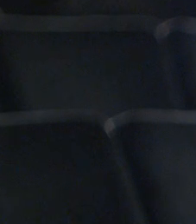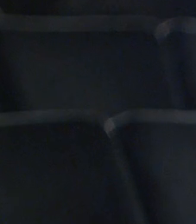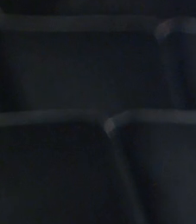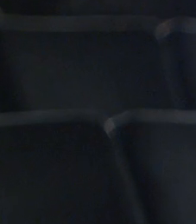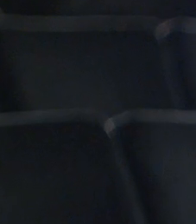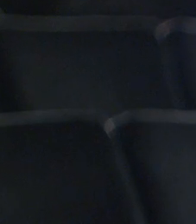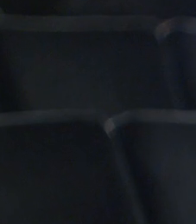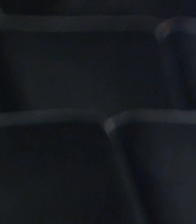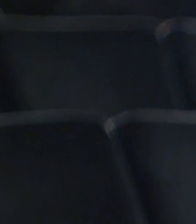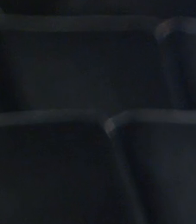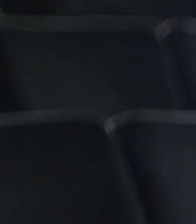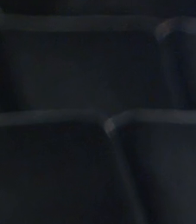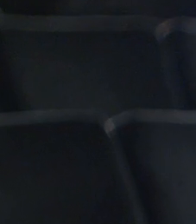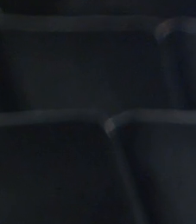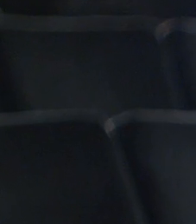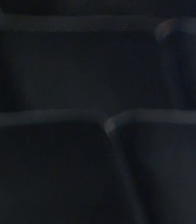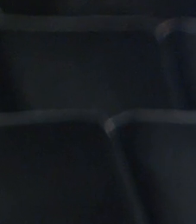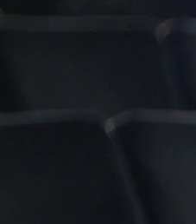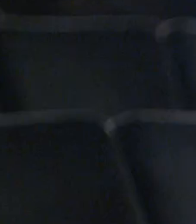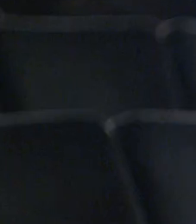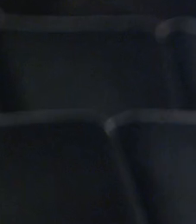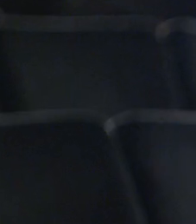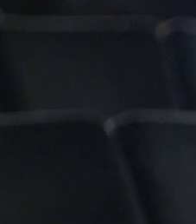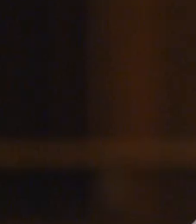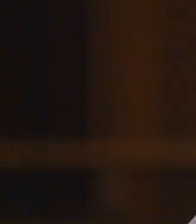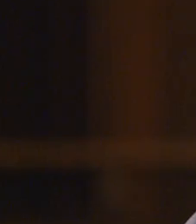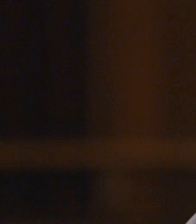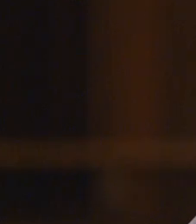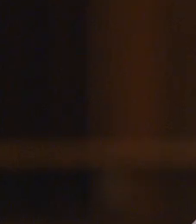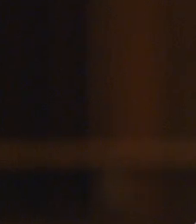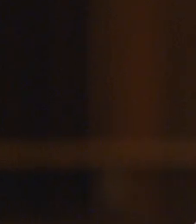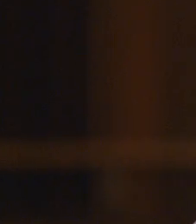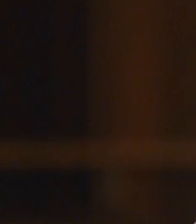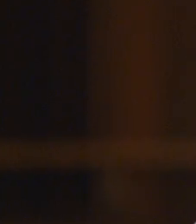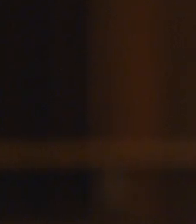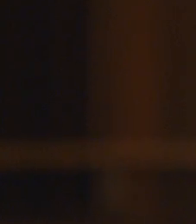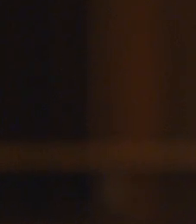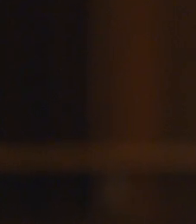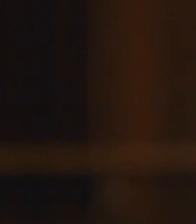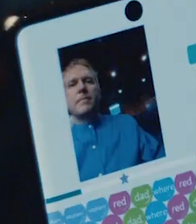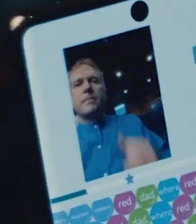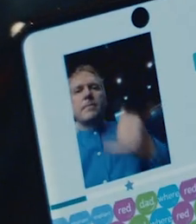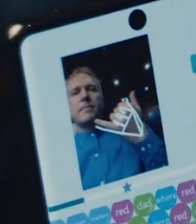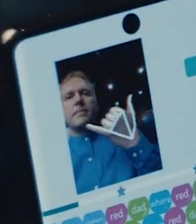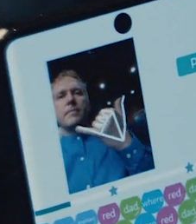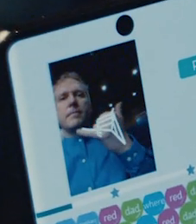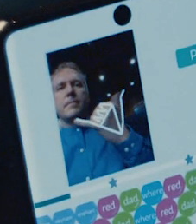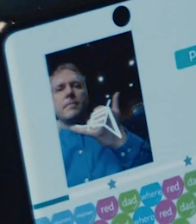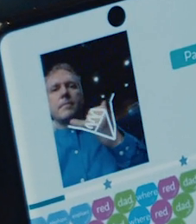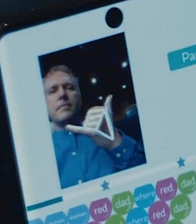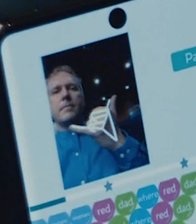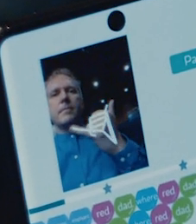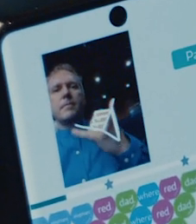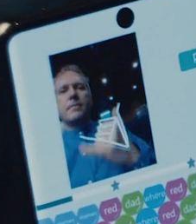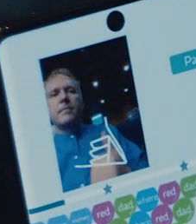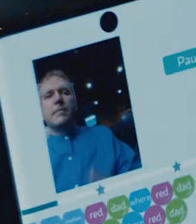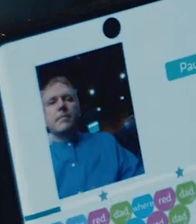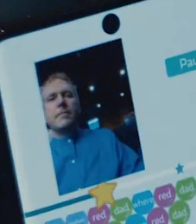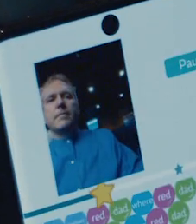Is make sign language more accessible to the hearing community Especially in these hearing parents of deaf infants. Pop Sign is a game that uses AI